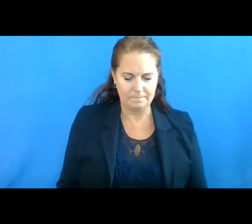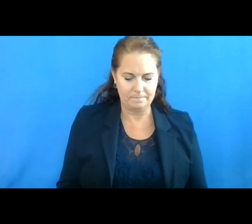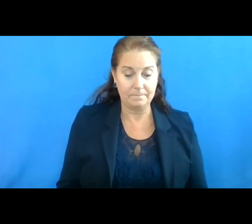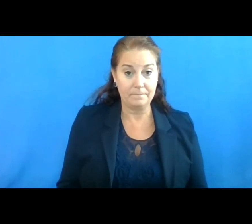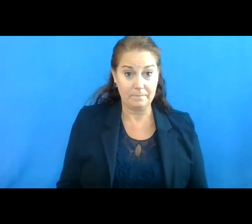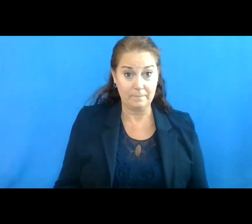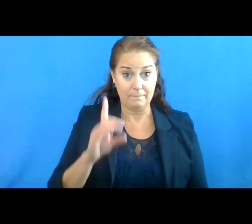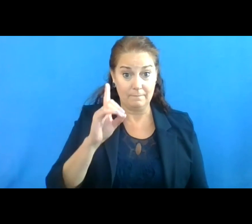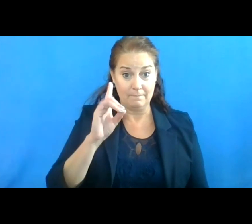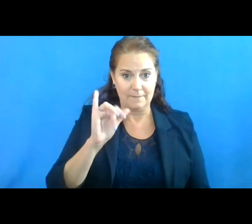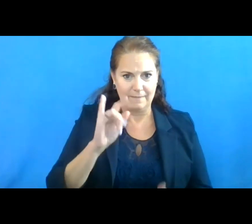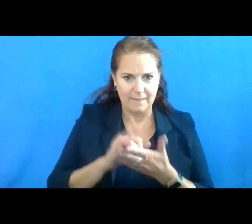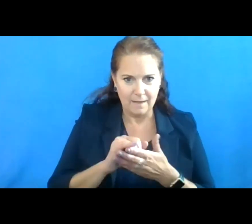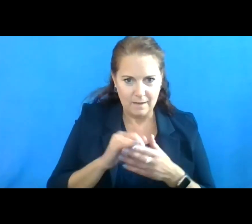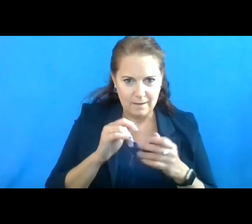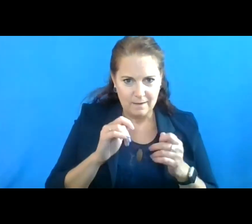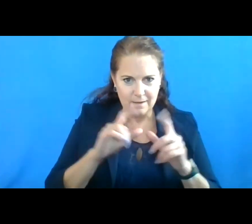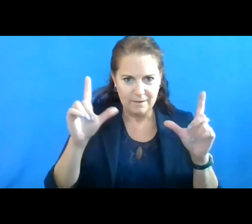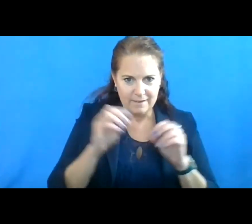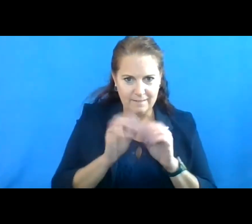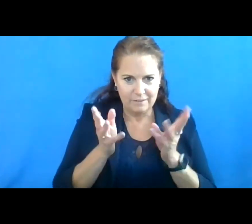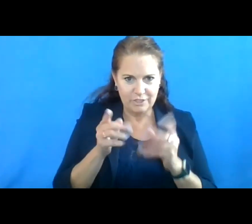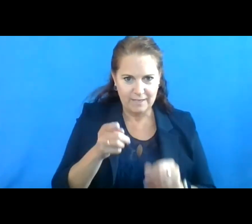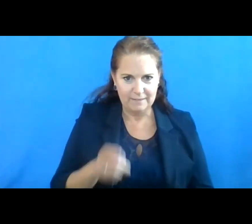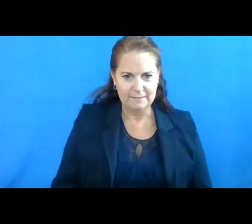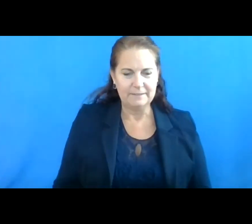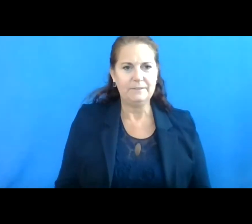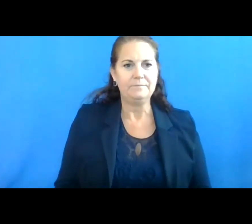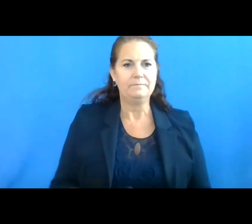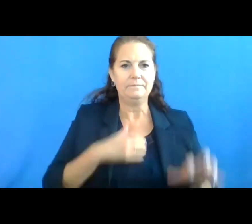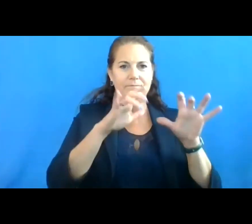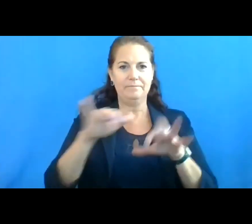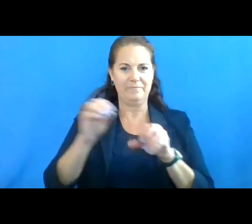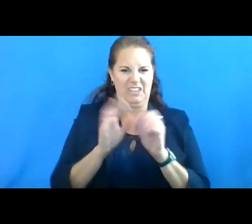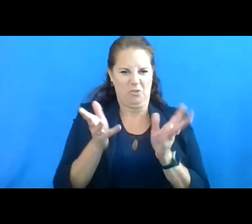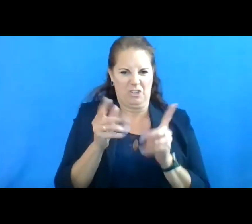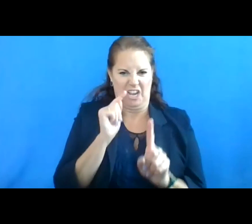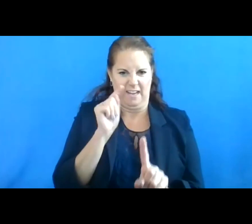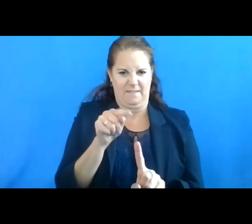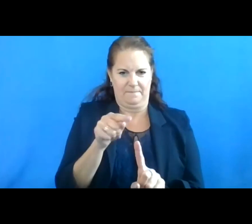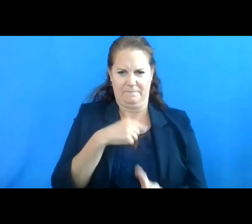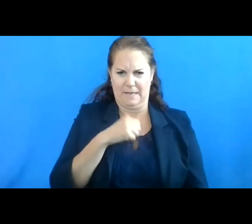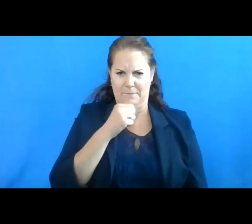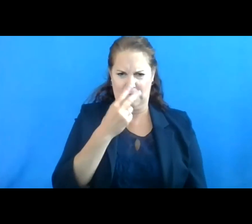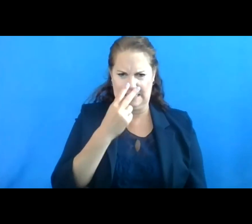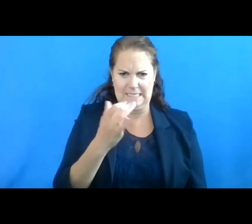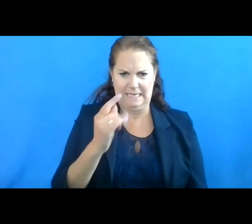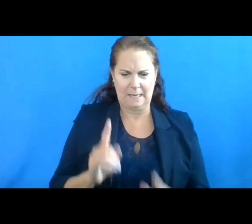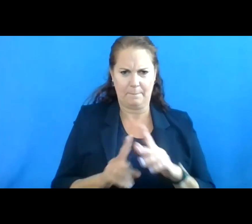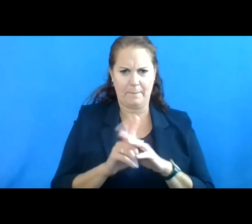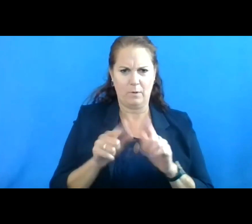go on?